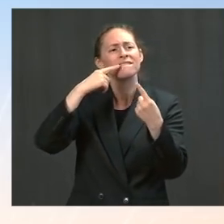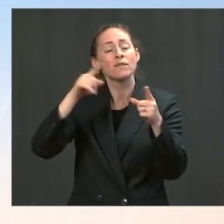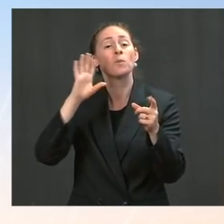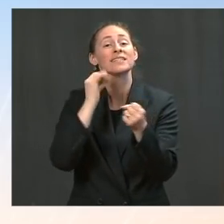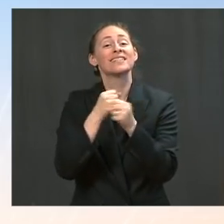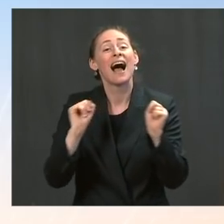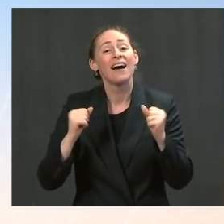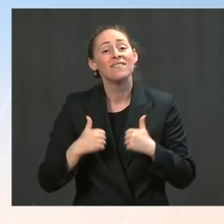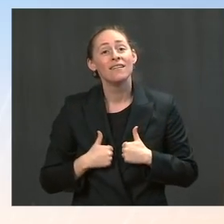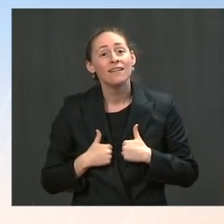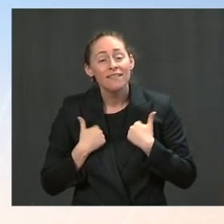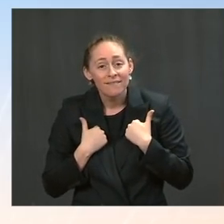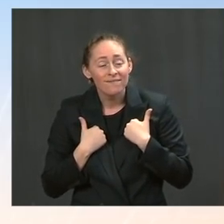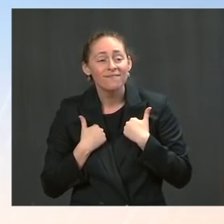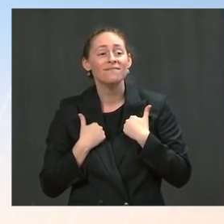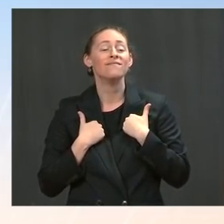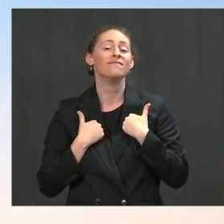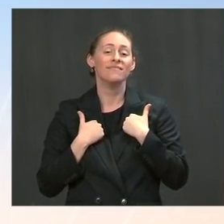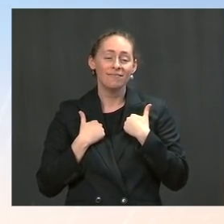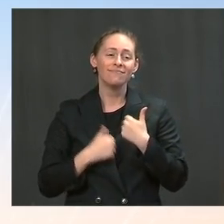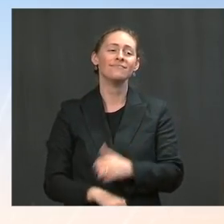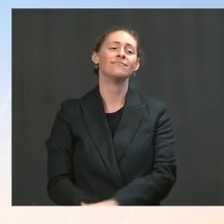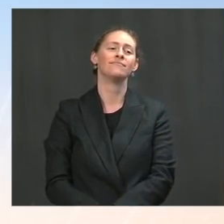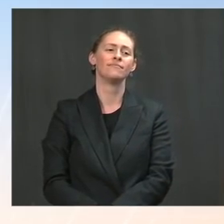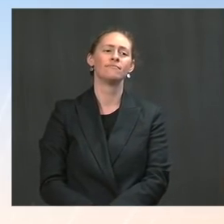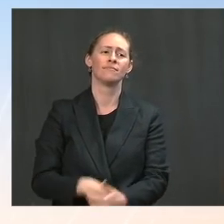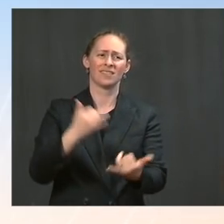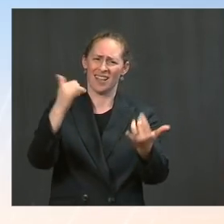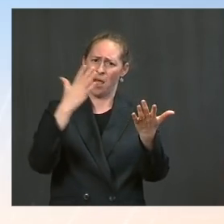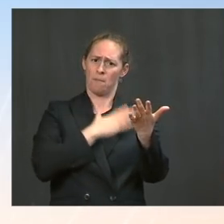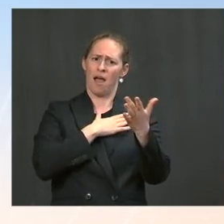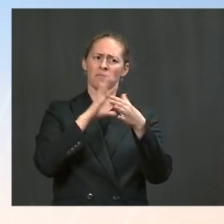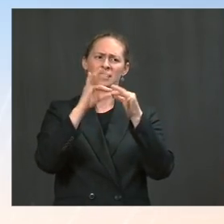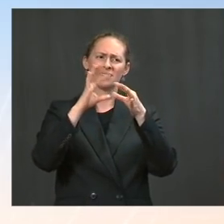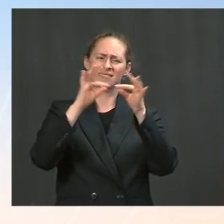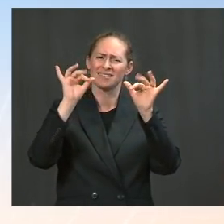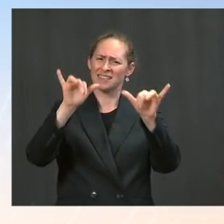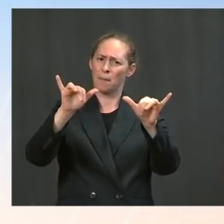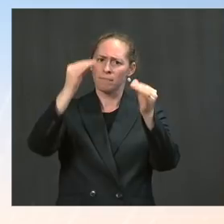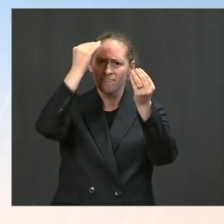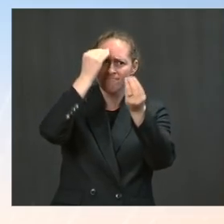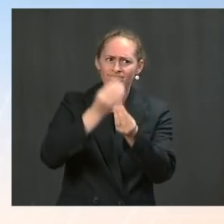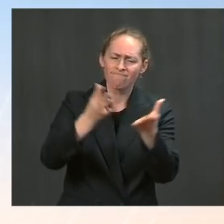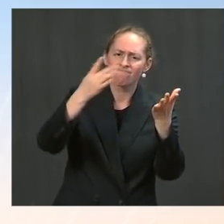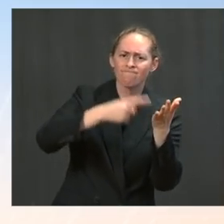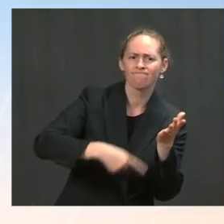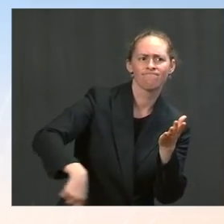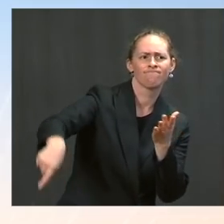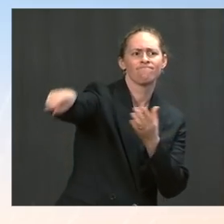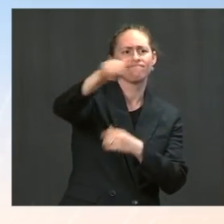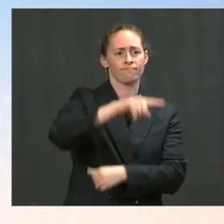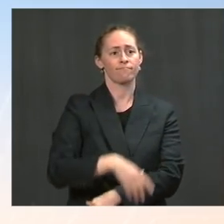And so our message to everyone who is sharing misinformation is that your -- the steps you're taking are irresponsible,